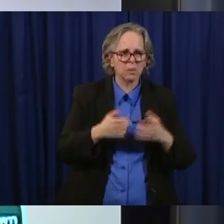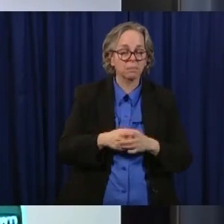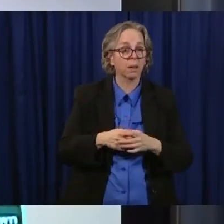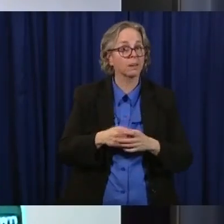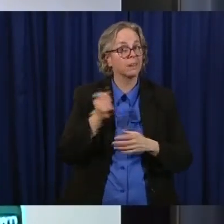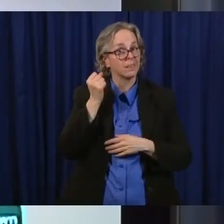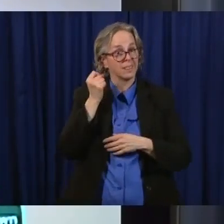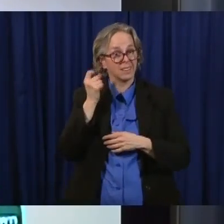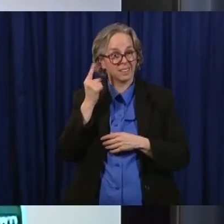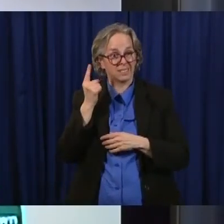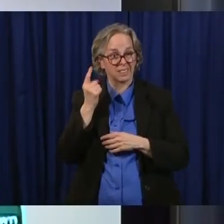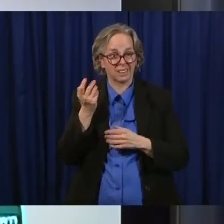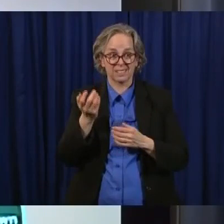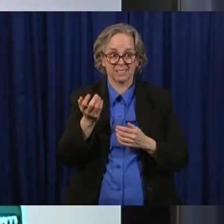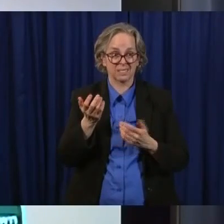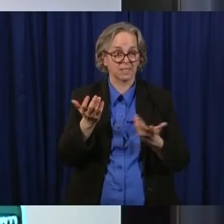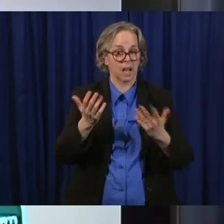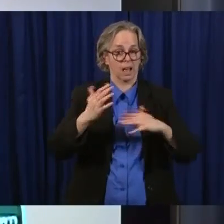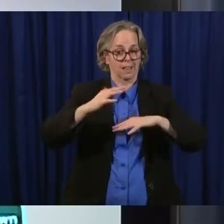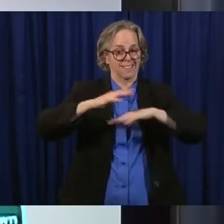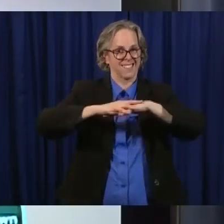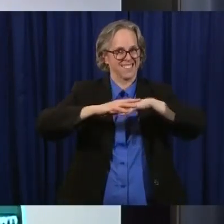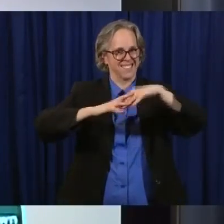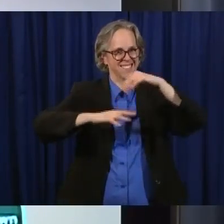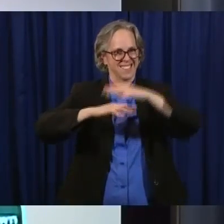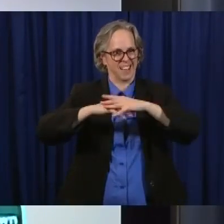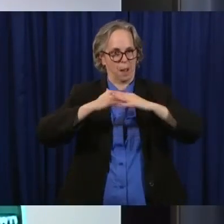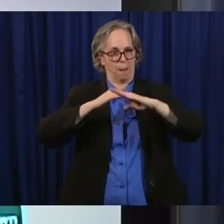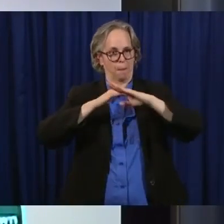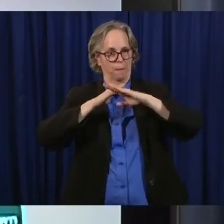IT DOES TAKE A LITTLE BIT MORE BY WAY OF ANALYSIS AND THINKING WHETHER OR NOT YOU CAN DO THESE OPTIONS.